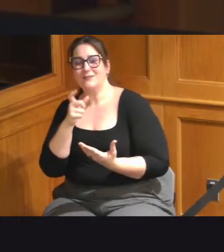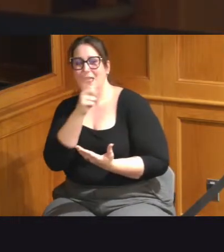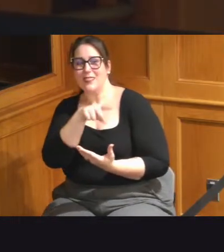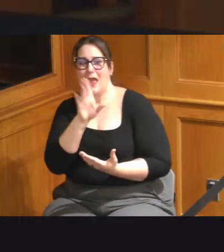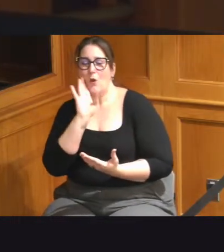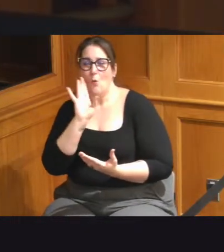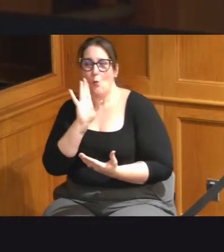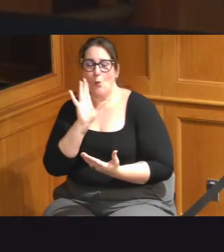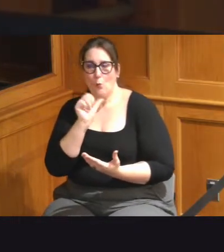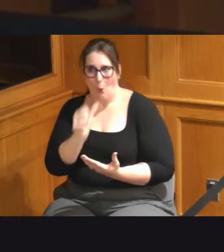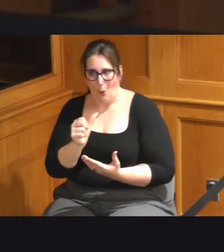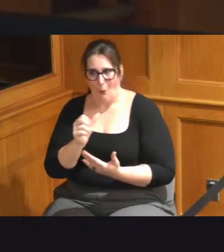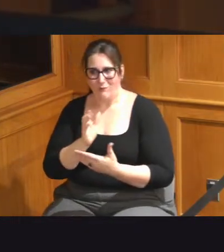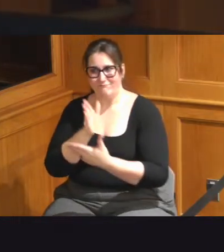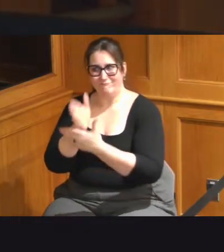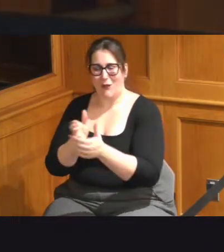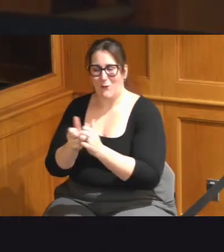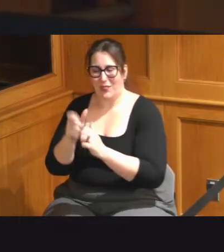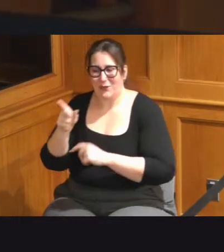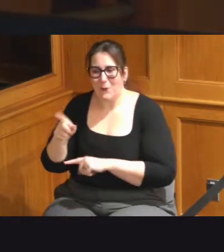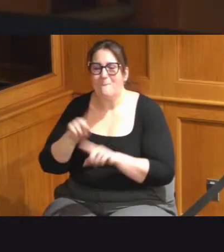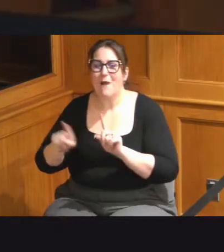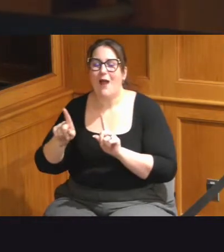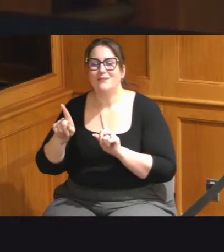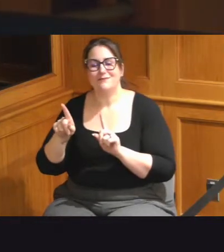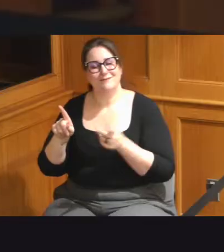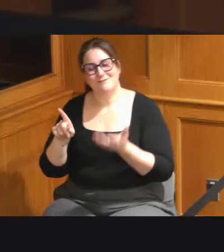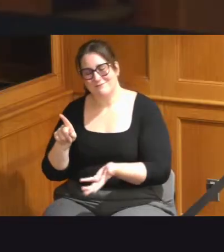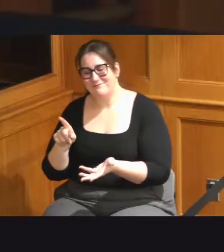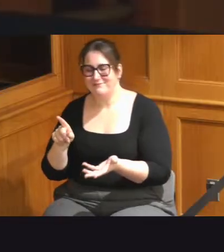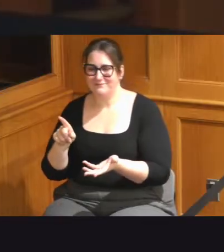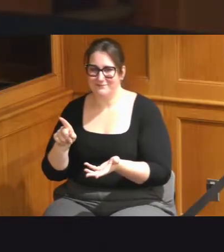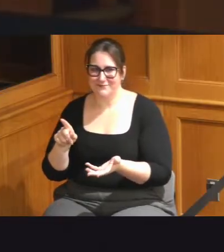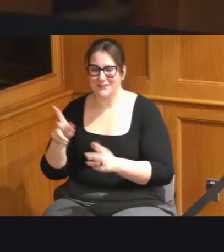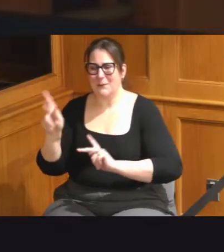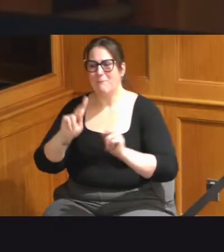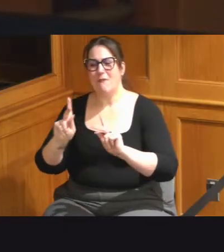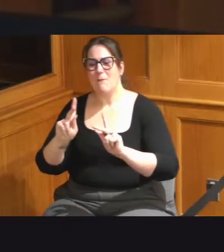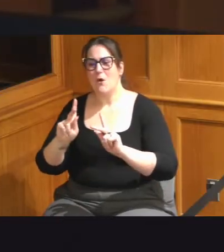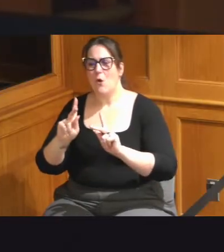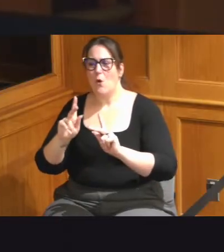show up. But I've seen people outside in front of the building. people who were homeless and needed